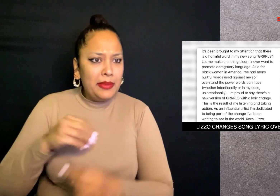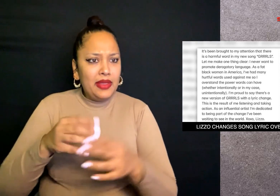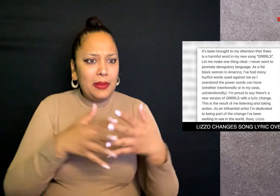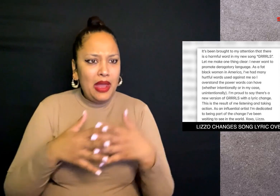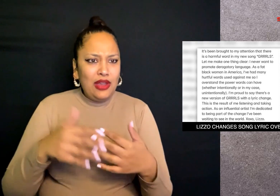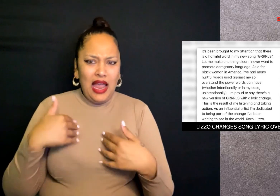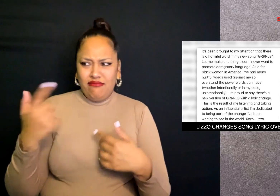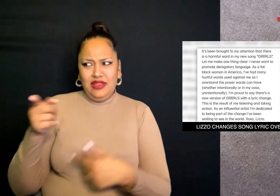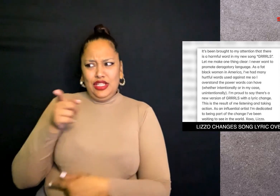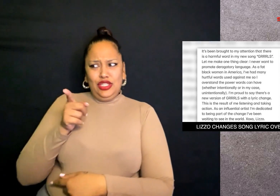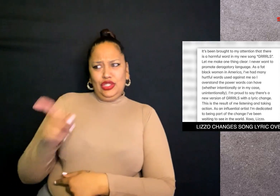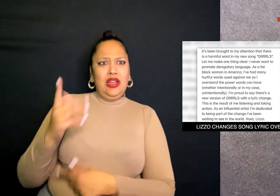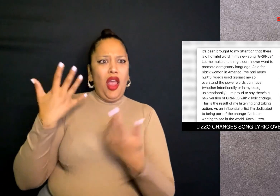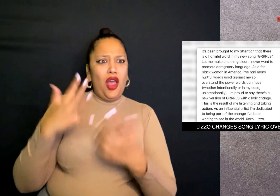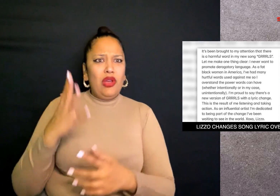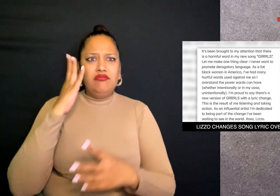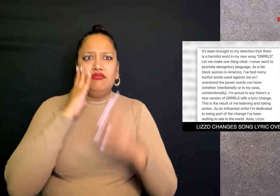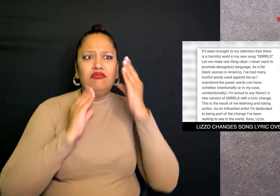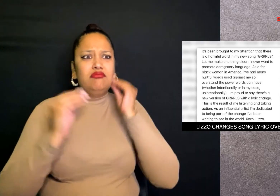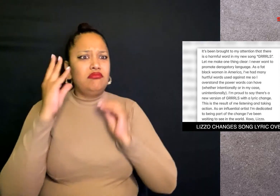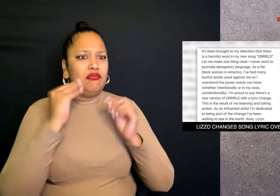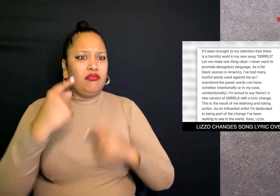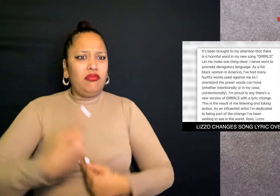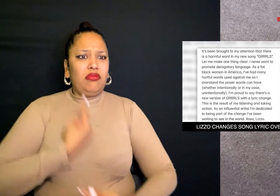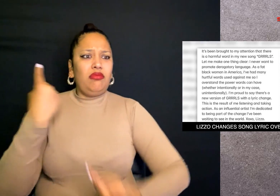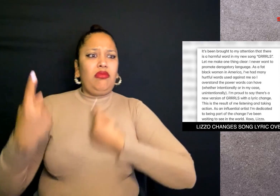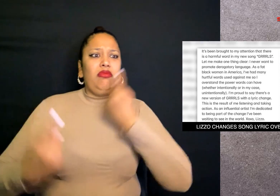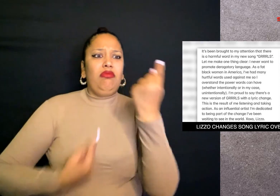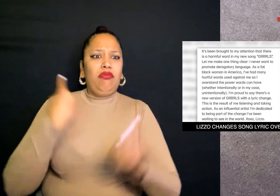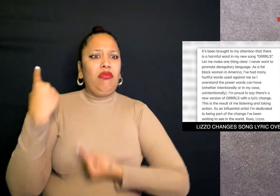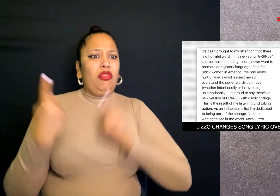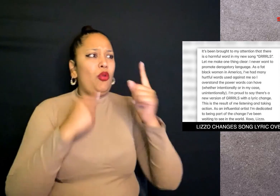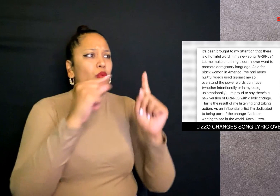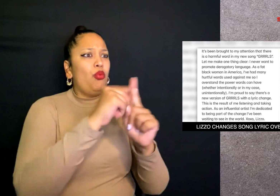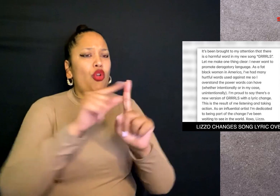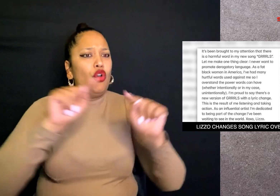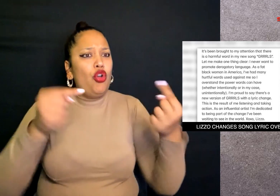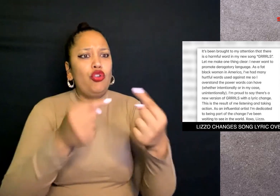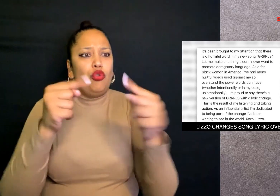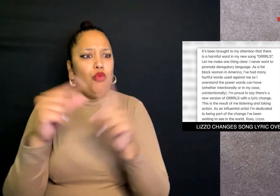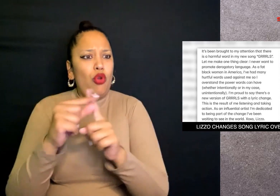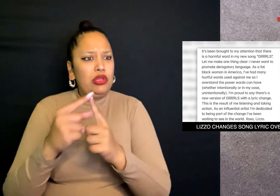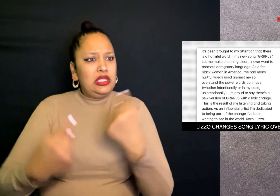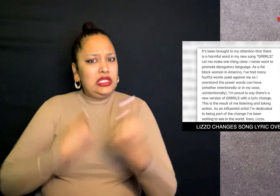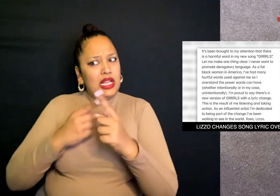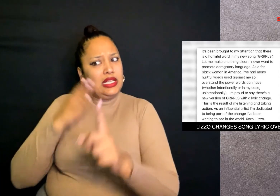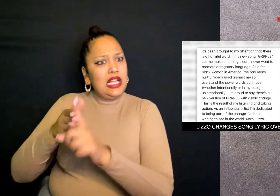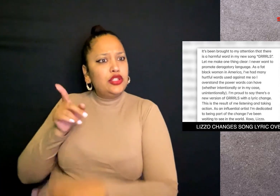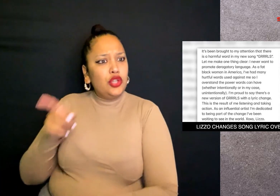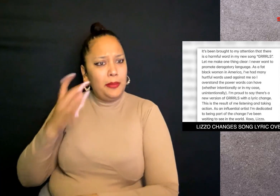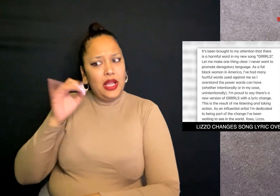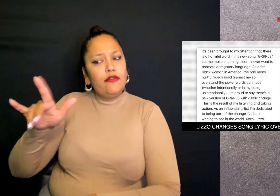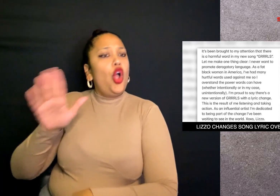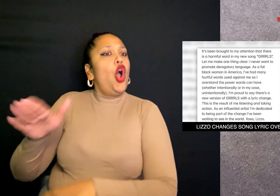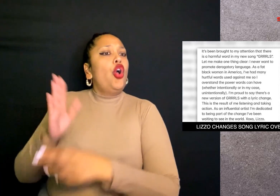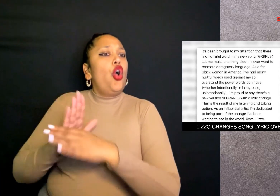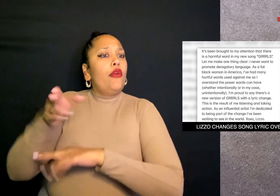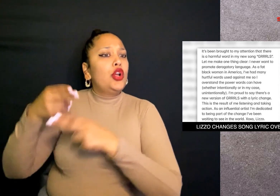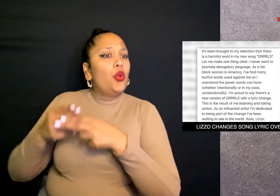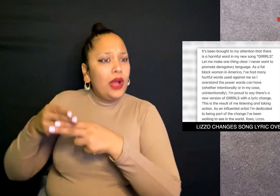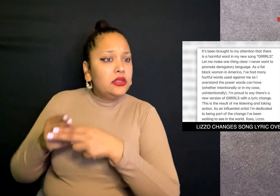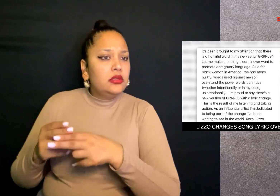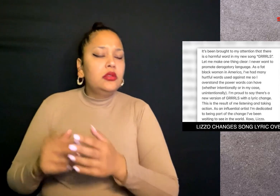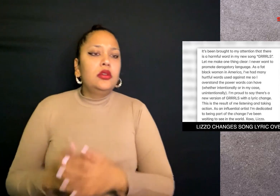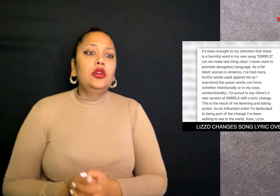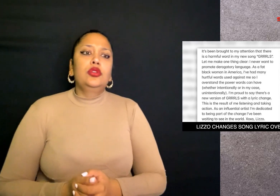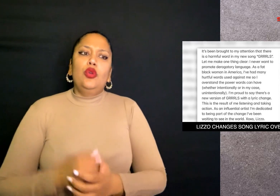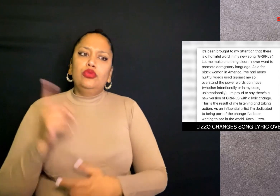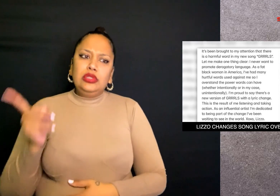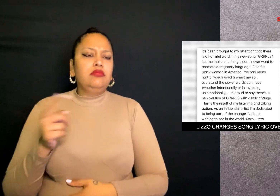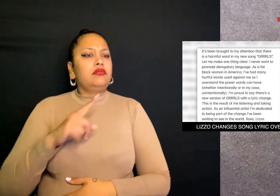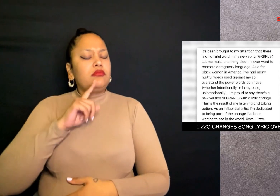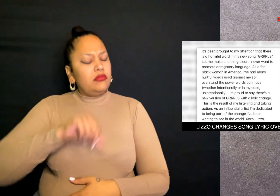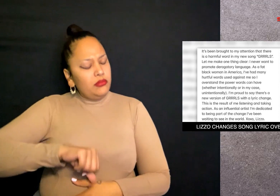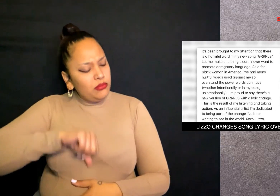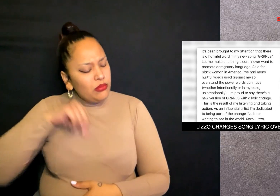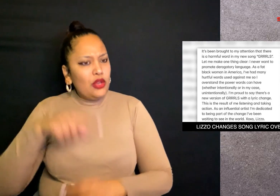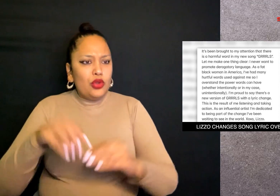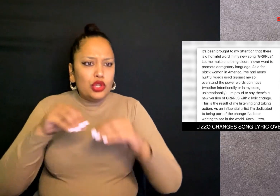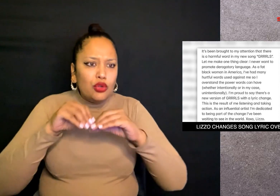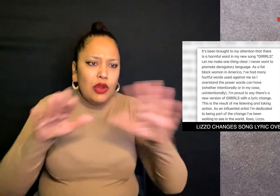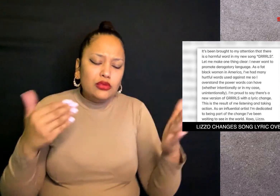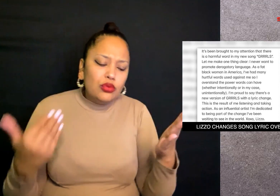black woman in America she's had many hurtful words used against her and so she said she's